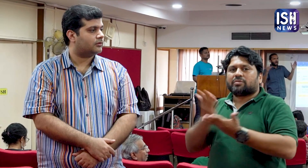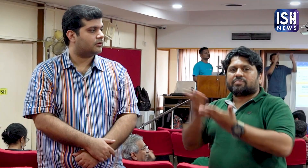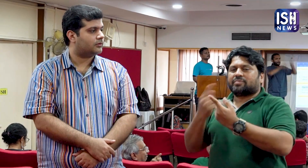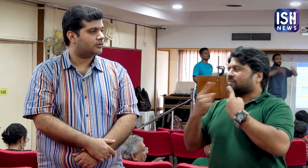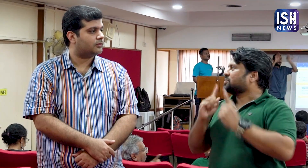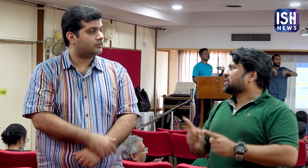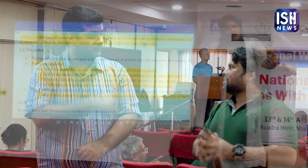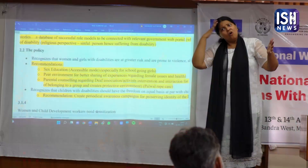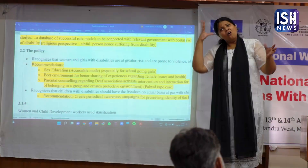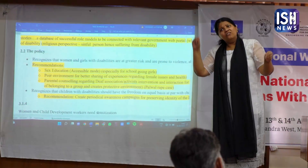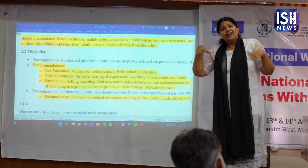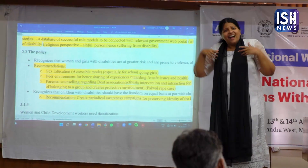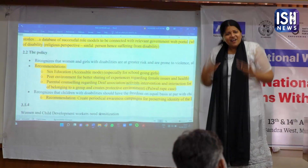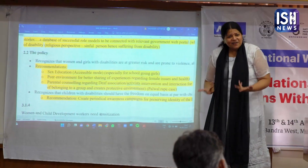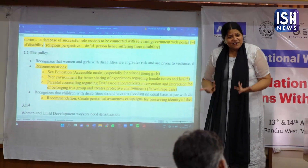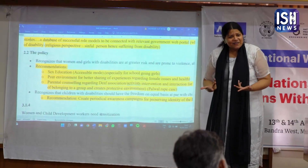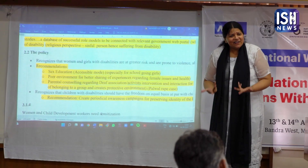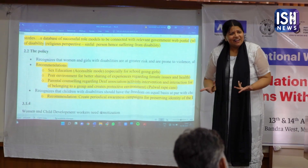We are coming up with suggestions for the same.